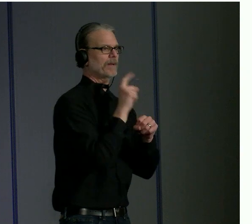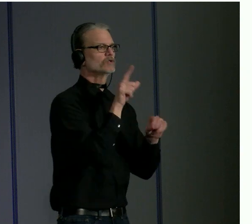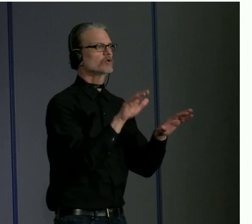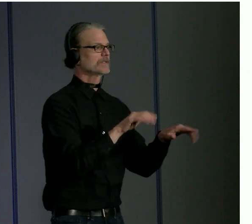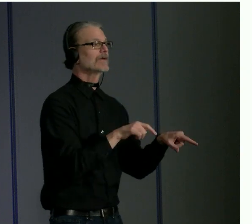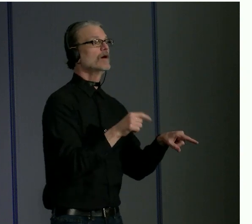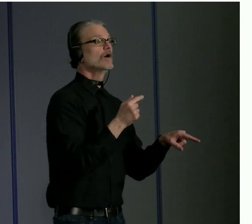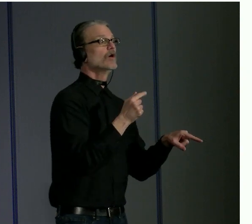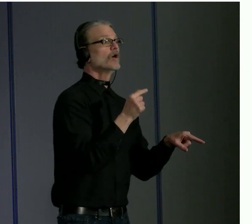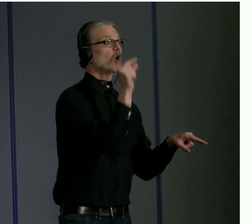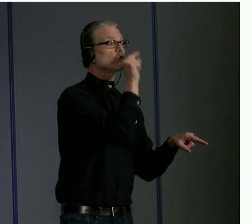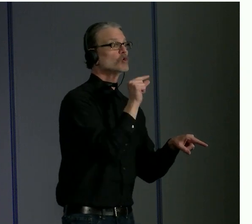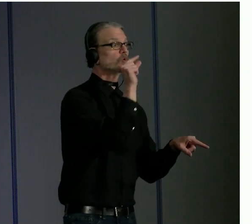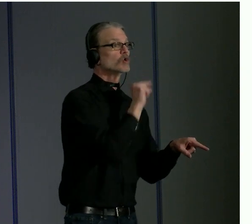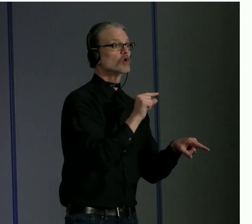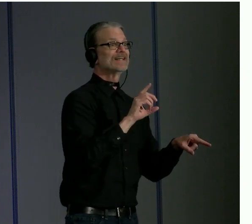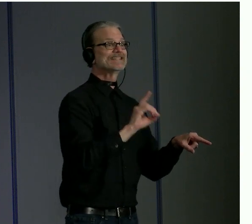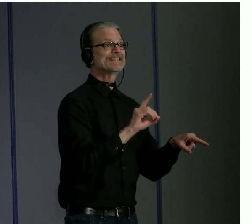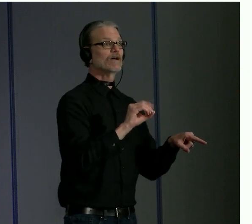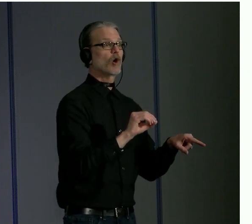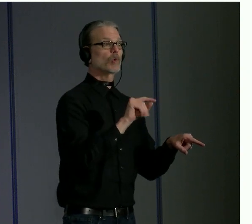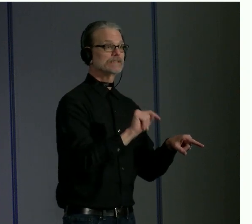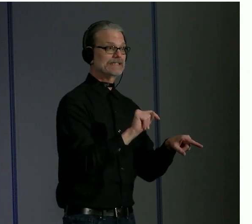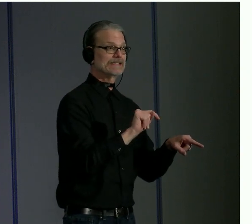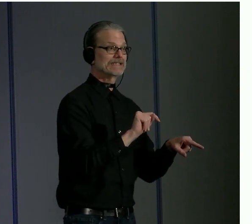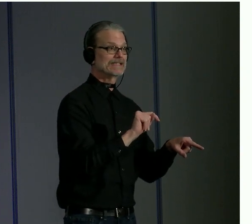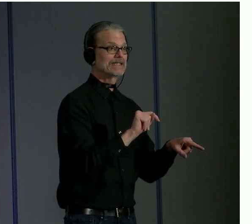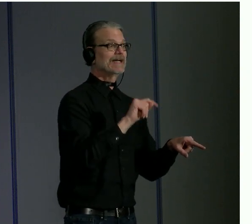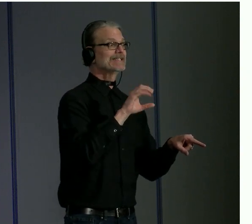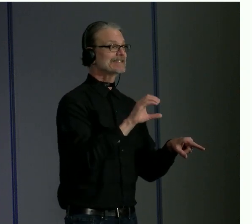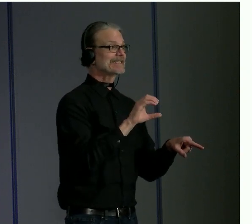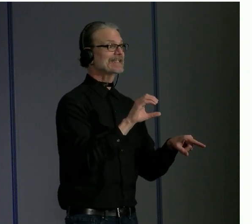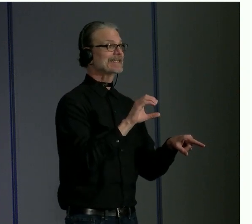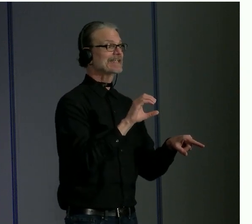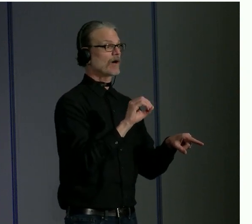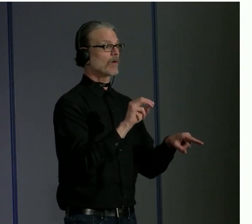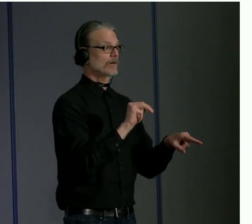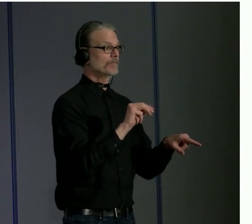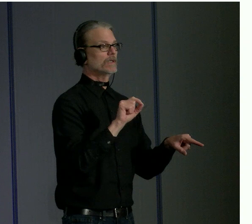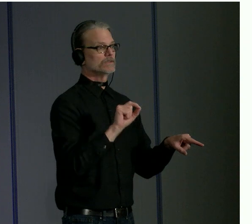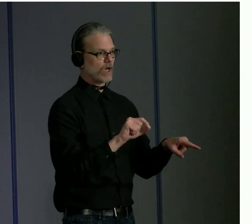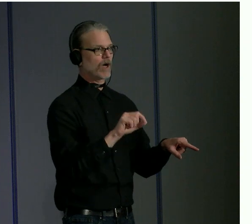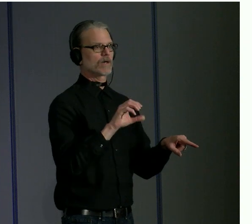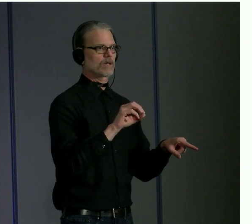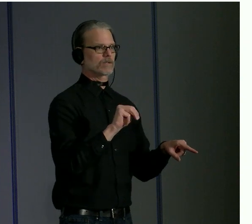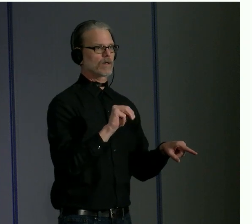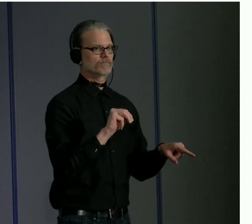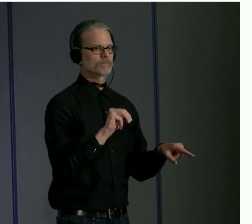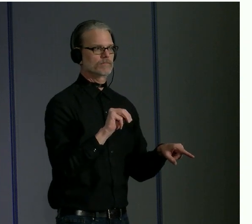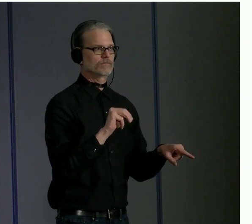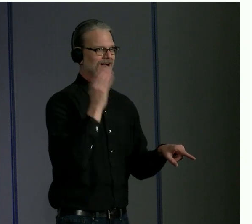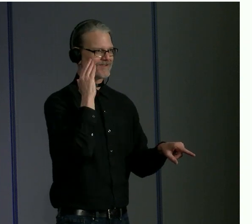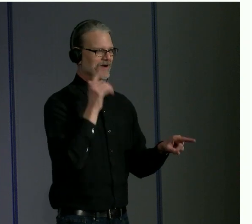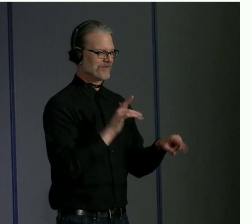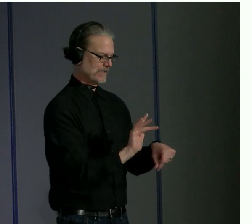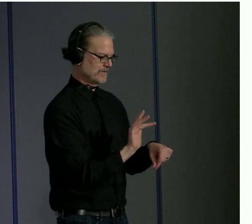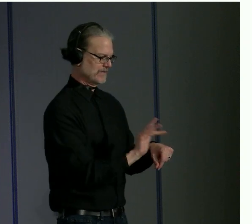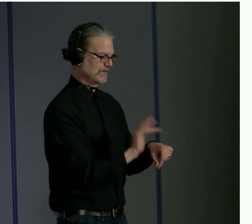Google, D-O-T-C-O-M .com. But I know they're not able to click on it if it's something more